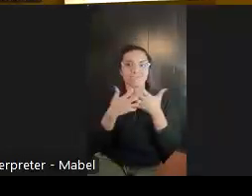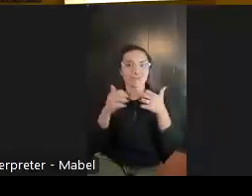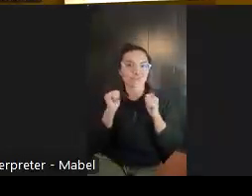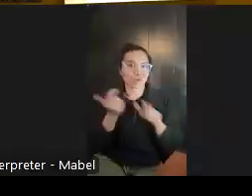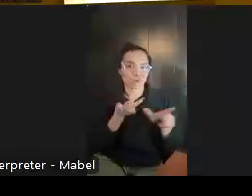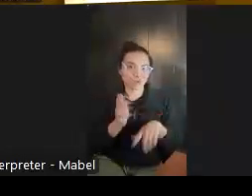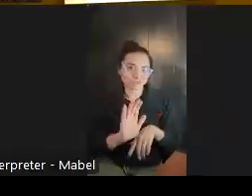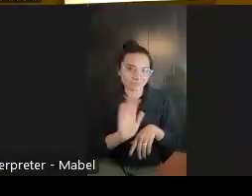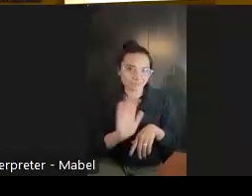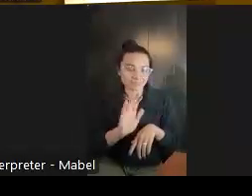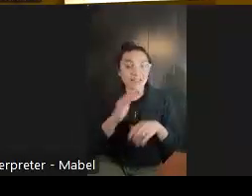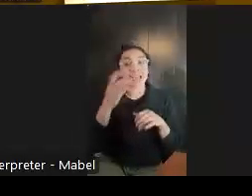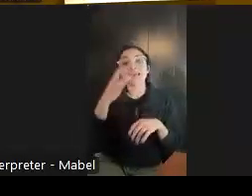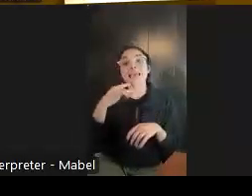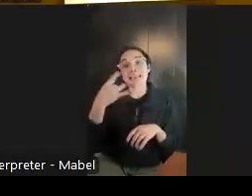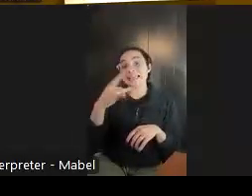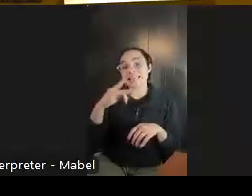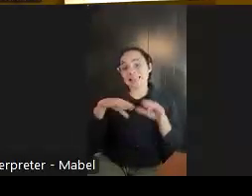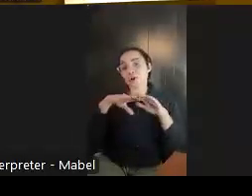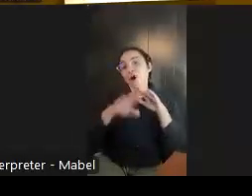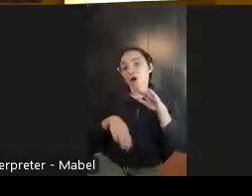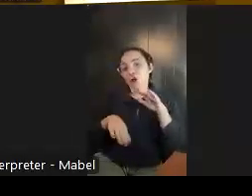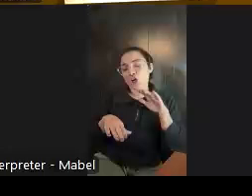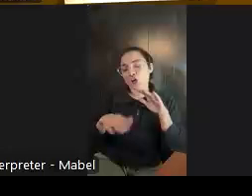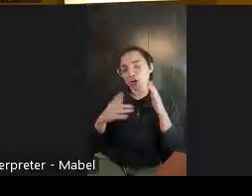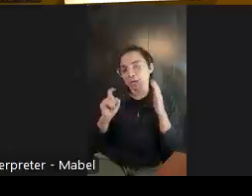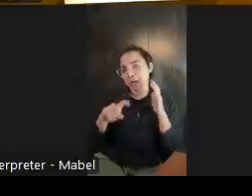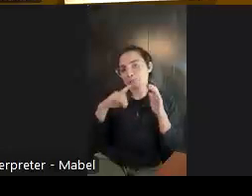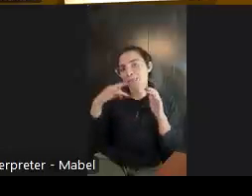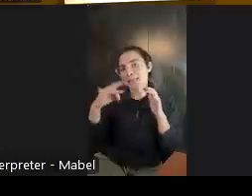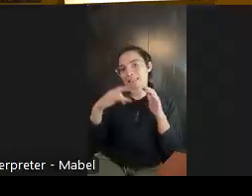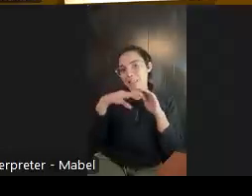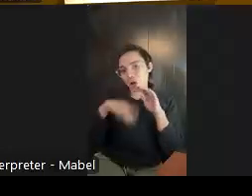18 years or younger um and we recommend that they come accompanied by a caregiver so that